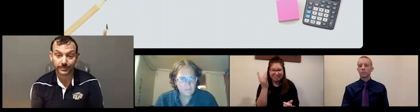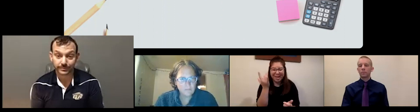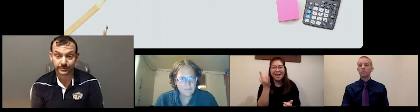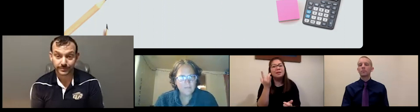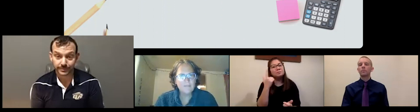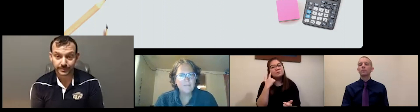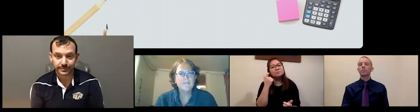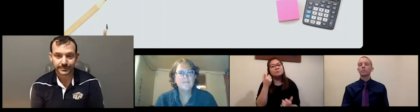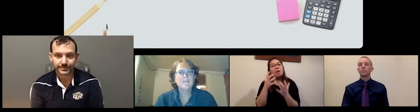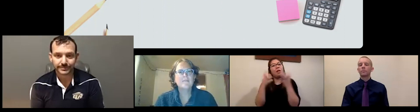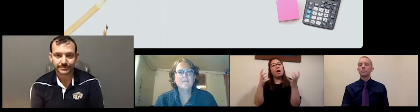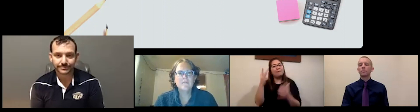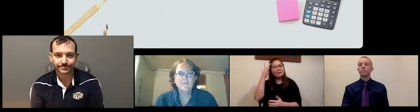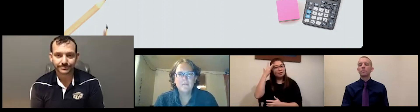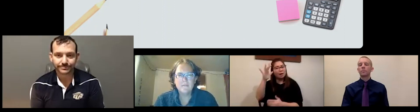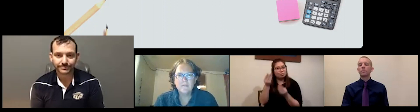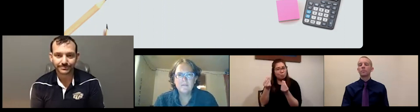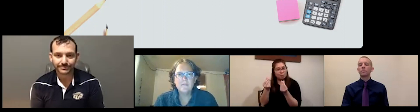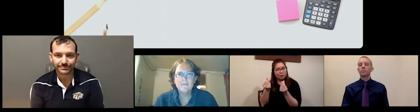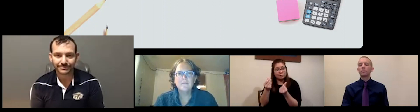because there’s a lot of intellectual property.